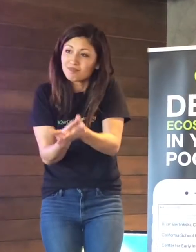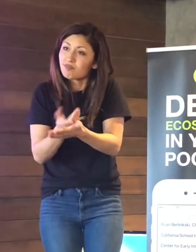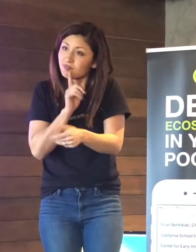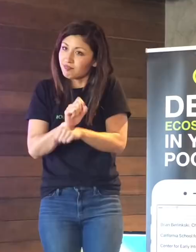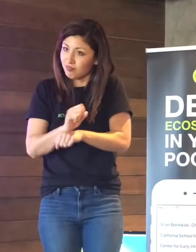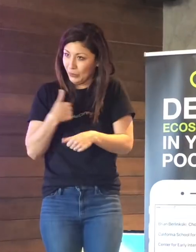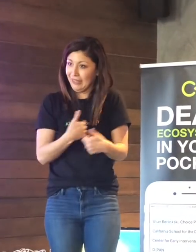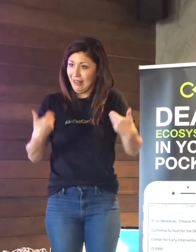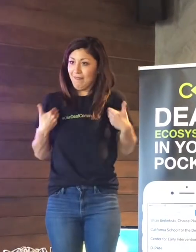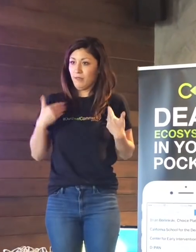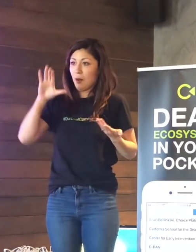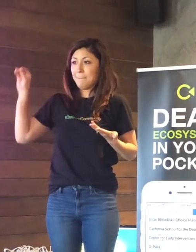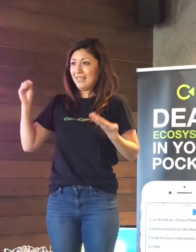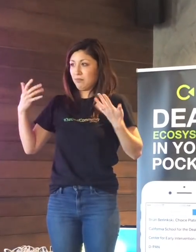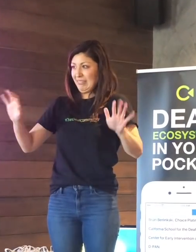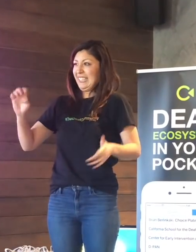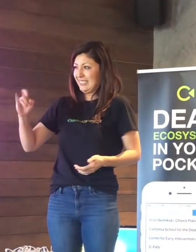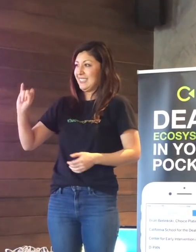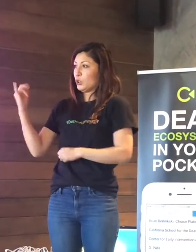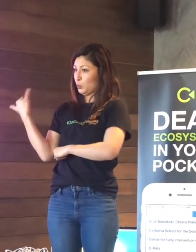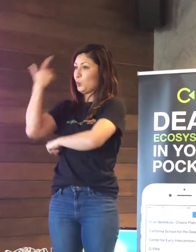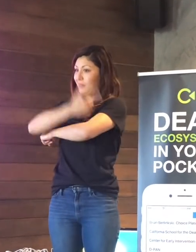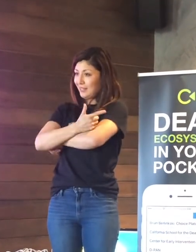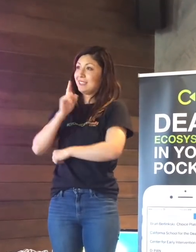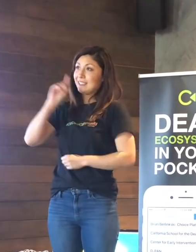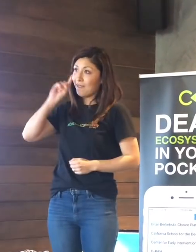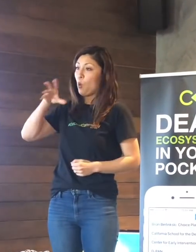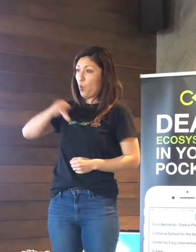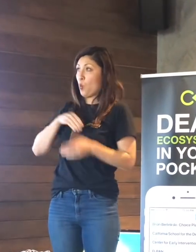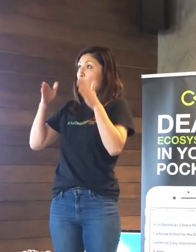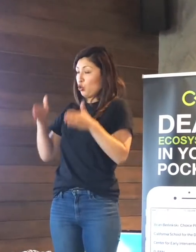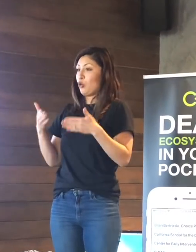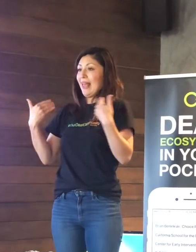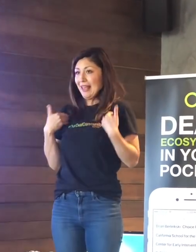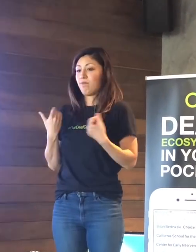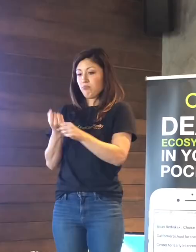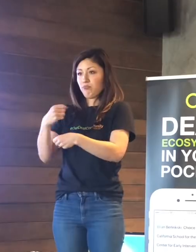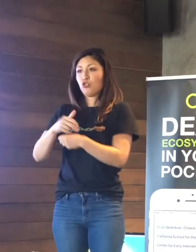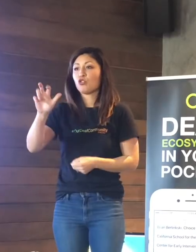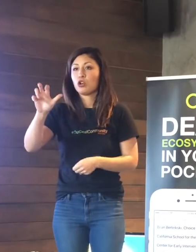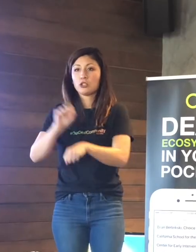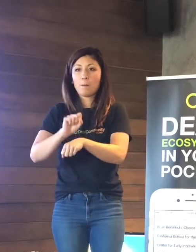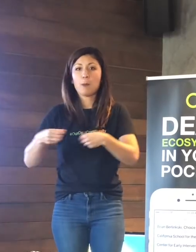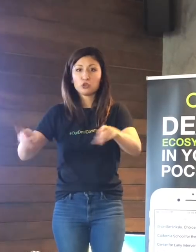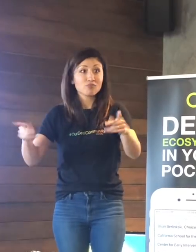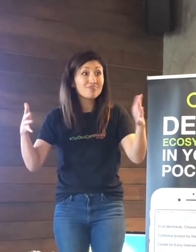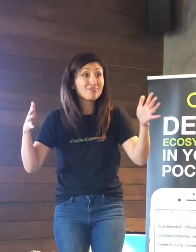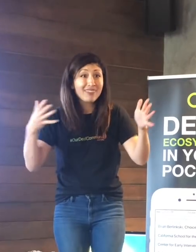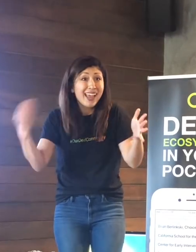The truth is, we have arrived at a place where we have an existing Deaf-owned company that has already created 300 job opportunities.